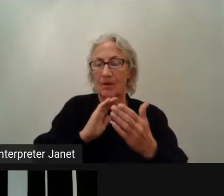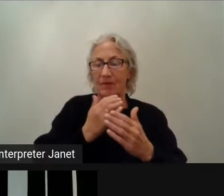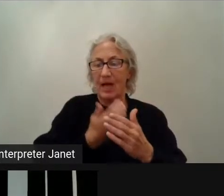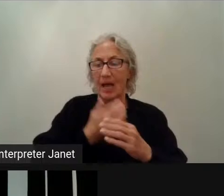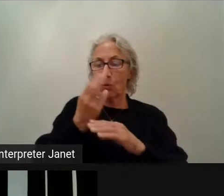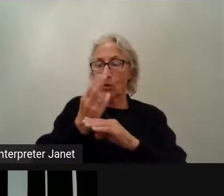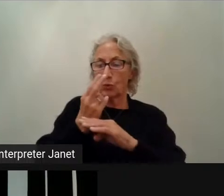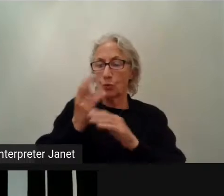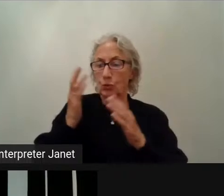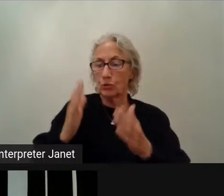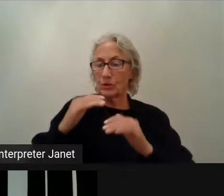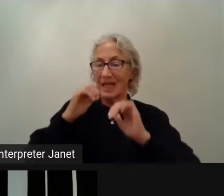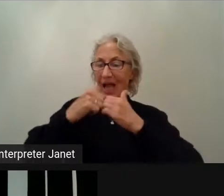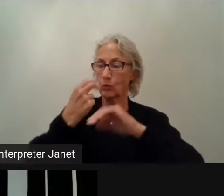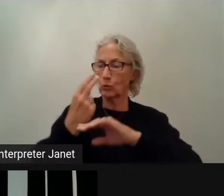Ole Guldberg: That is a great question because as one that